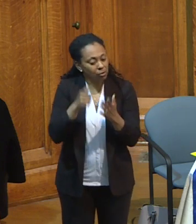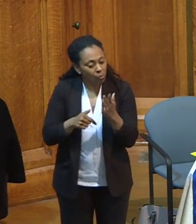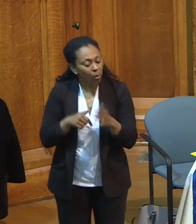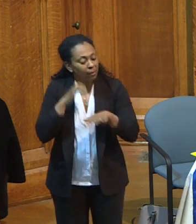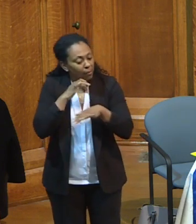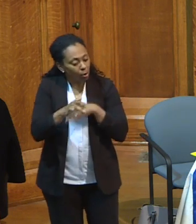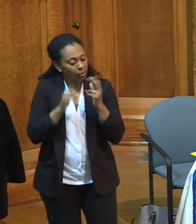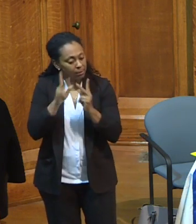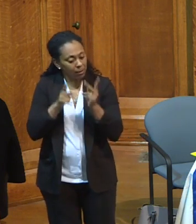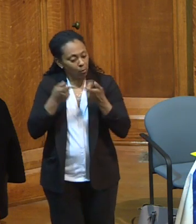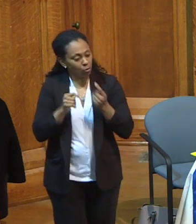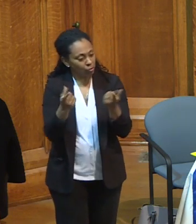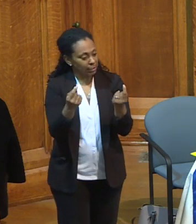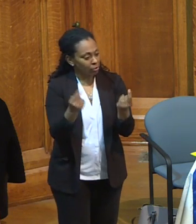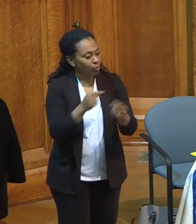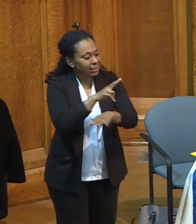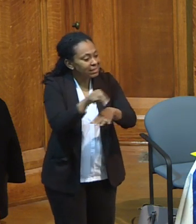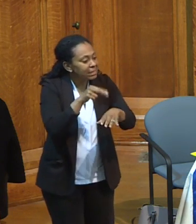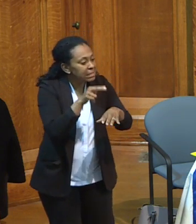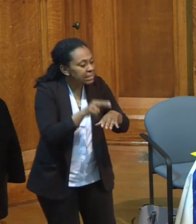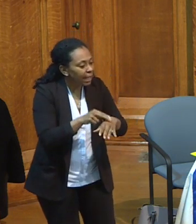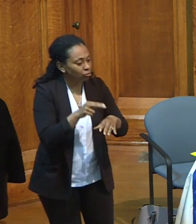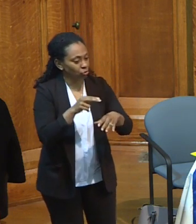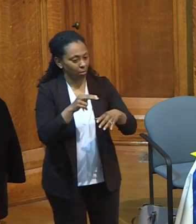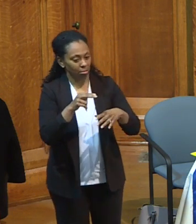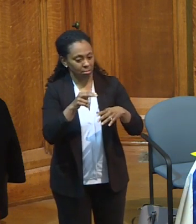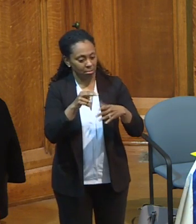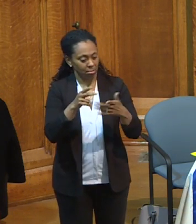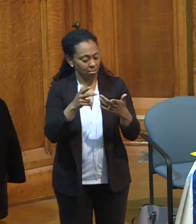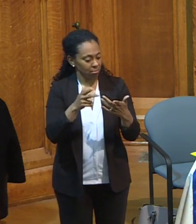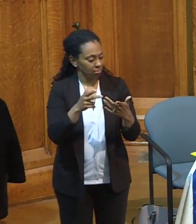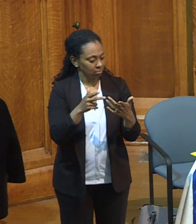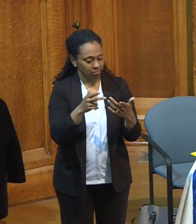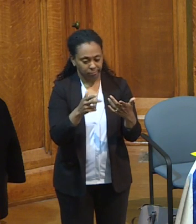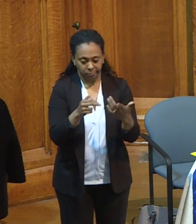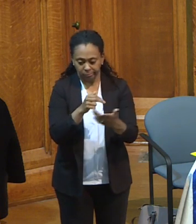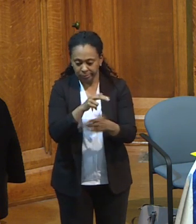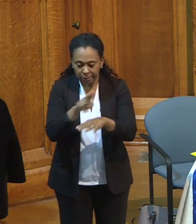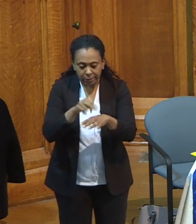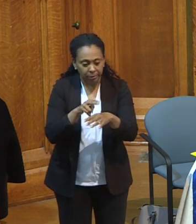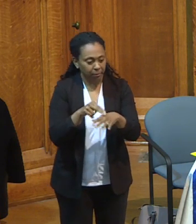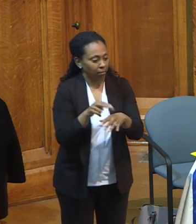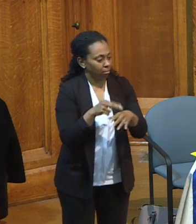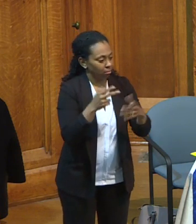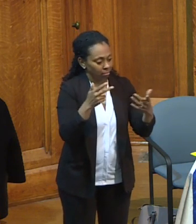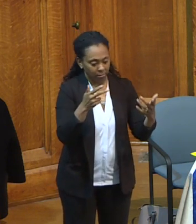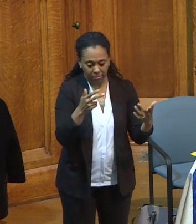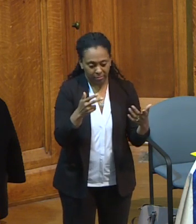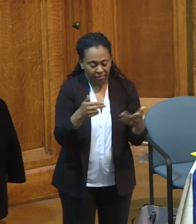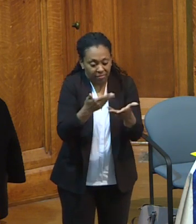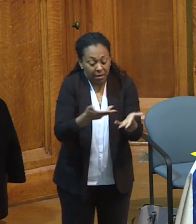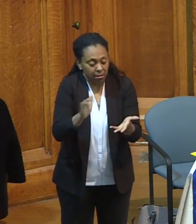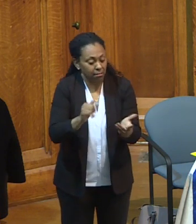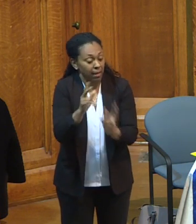It's a natural, very typical, natural asinine sort of thing people do.